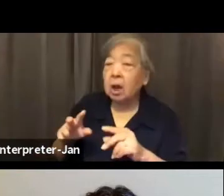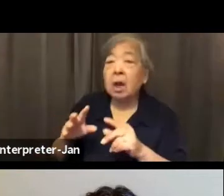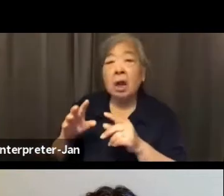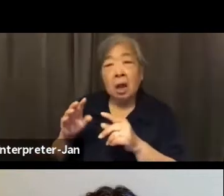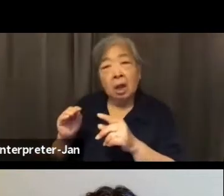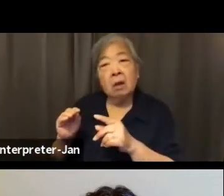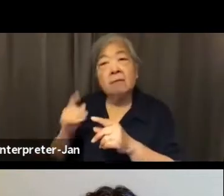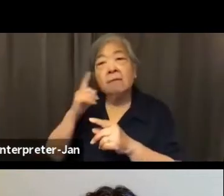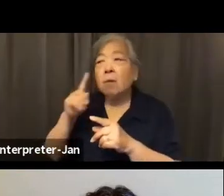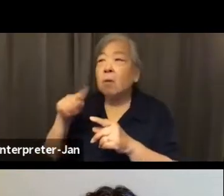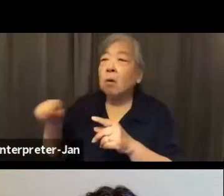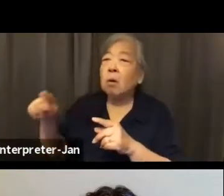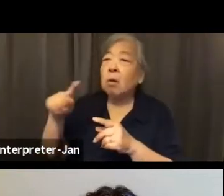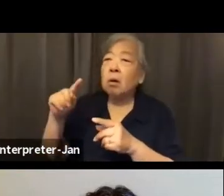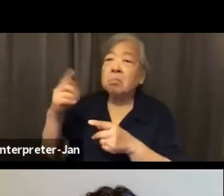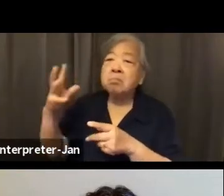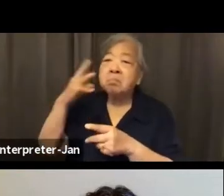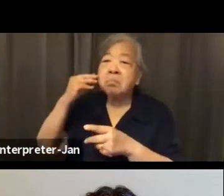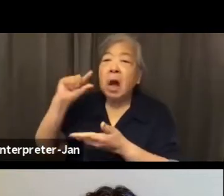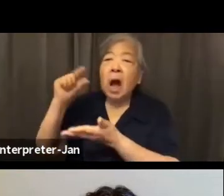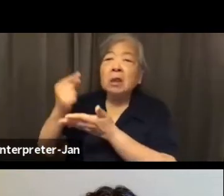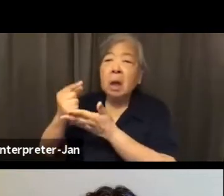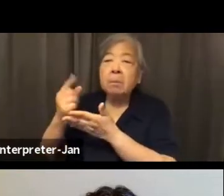And for this program we also work with partner